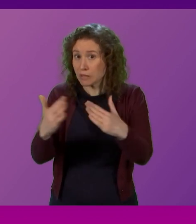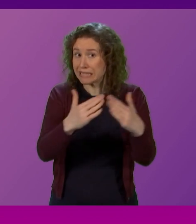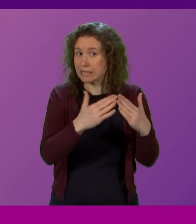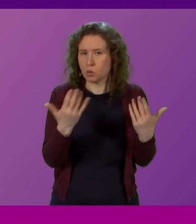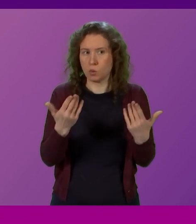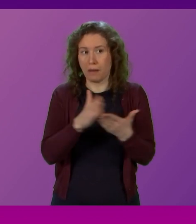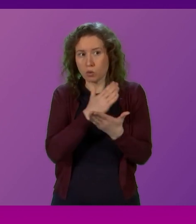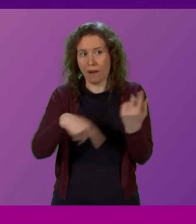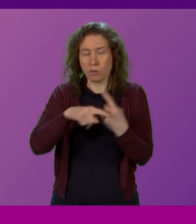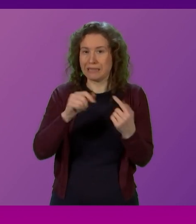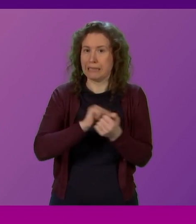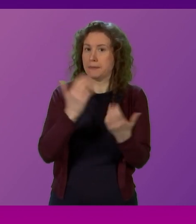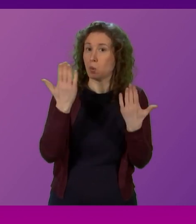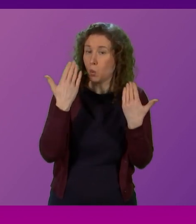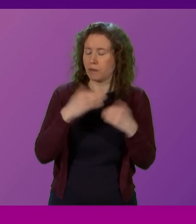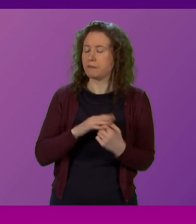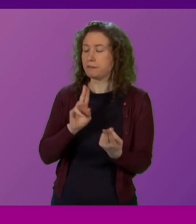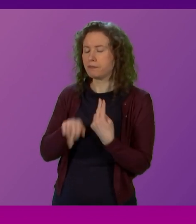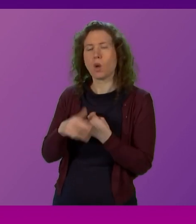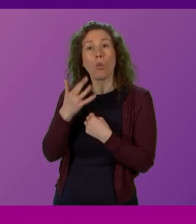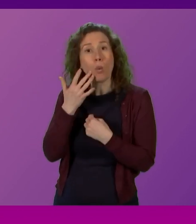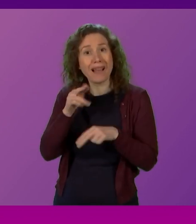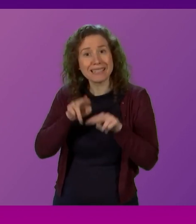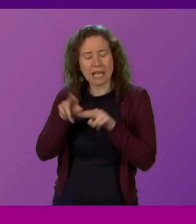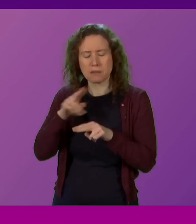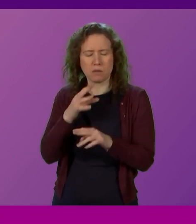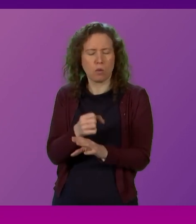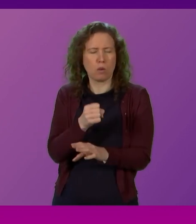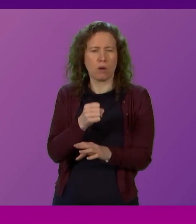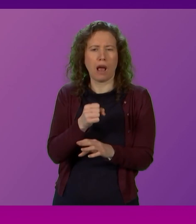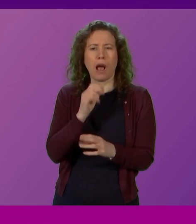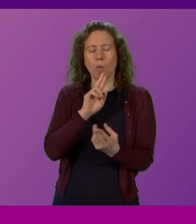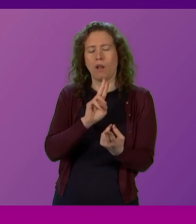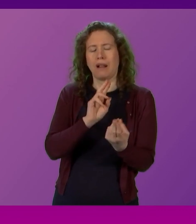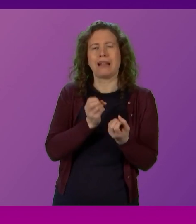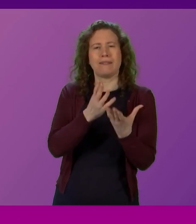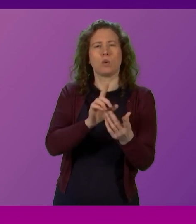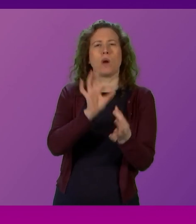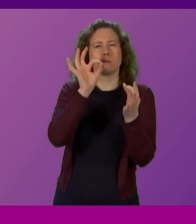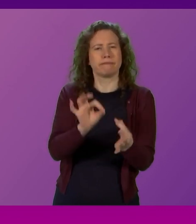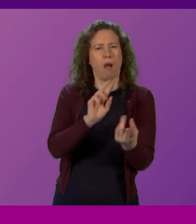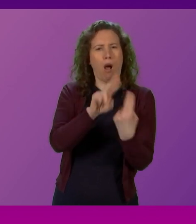I will come back to the member with a precise answer on when an assessment will be ready,